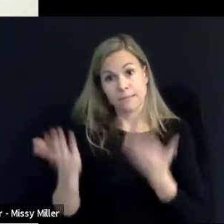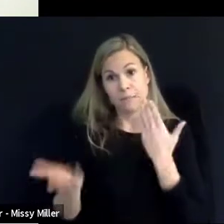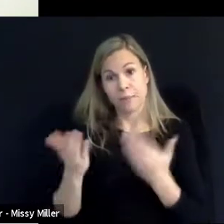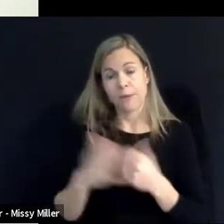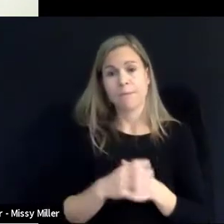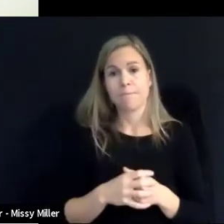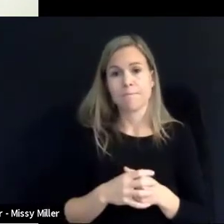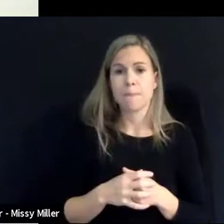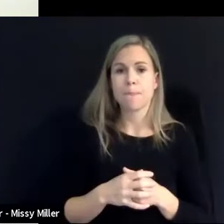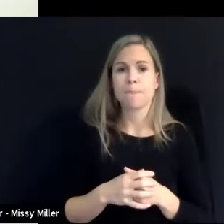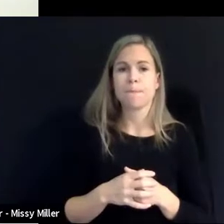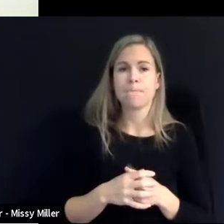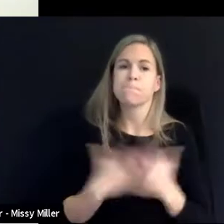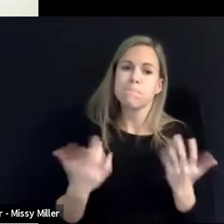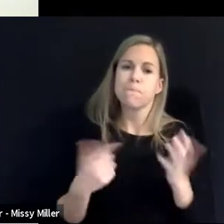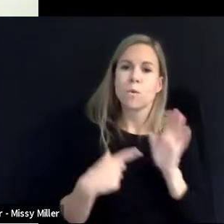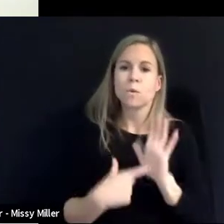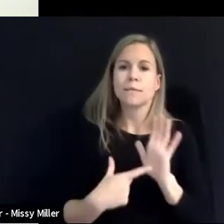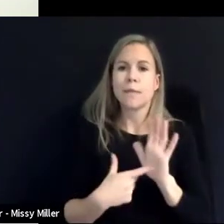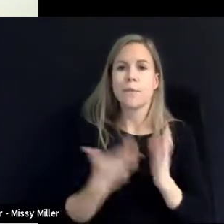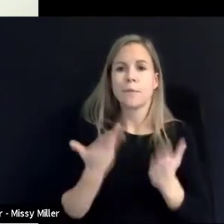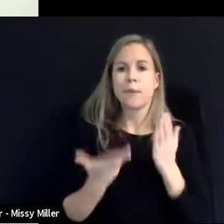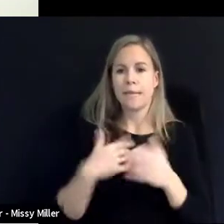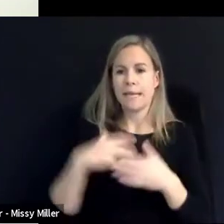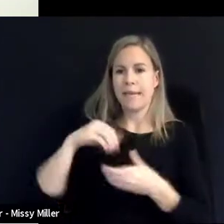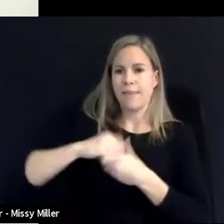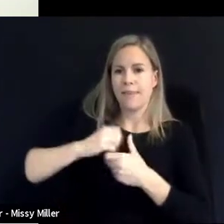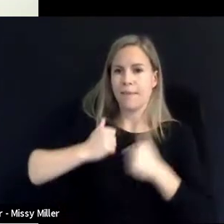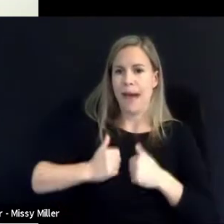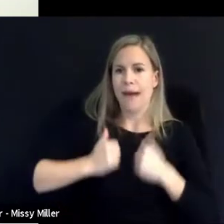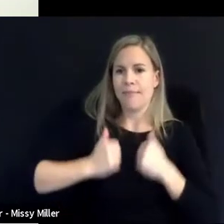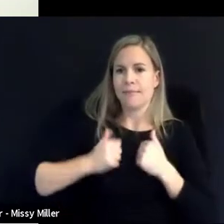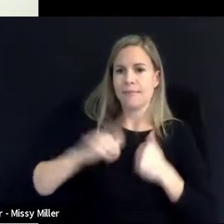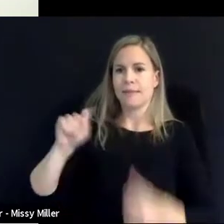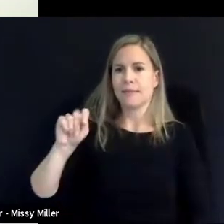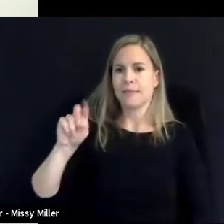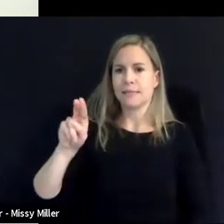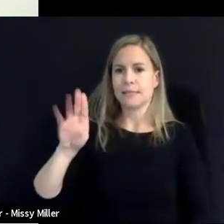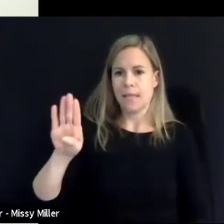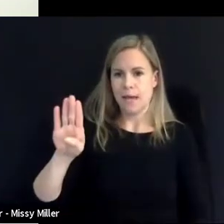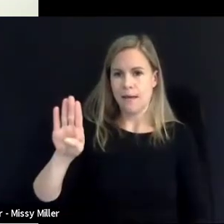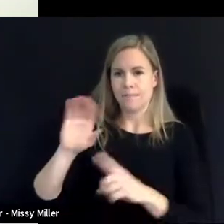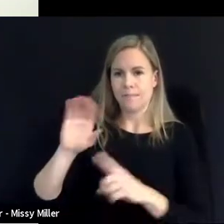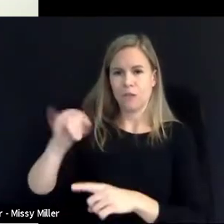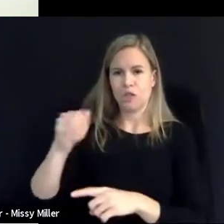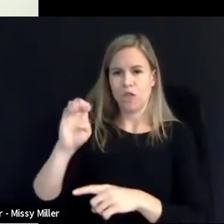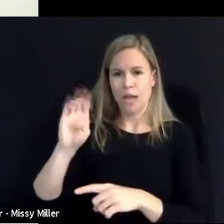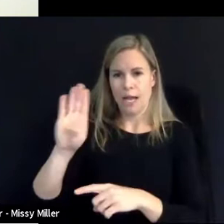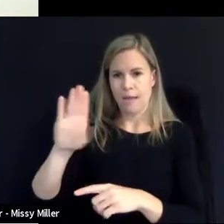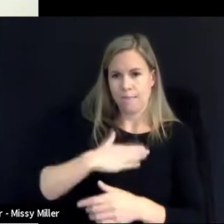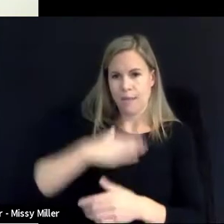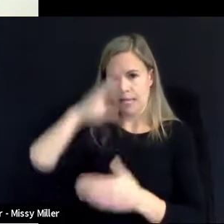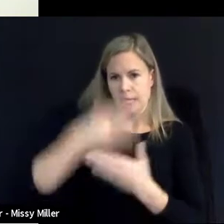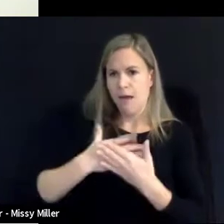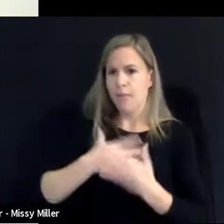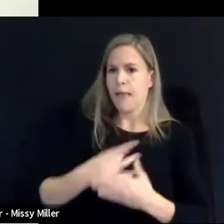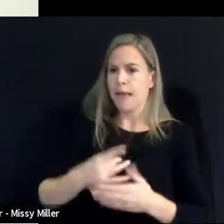An example, especially in the tub, you know, I mentioned the Jacob likes to splash the tub. And so I got wise and I would sign to them, no,